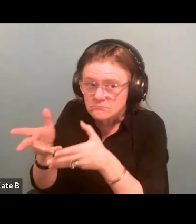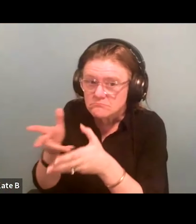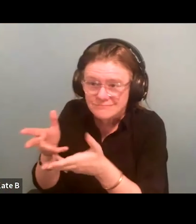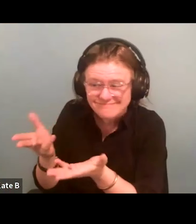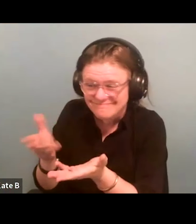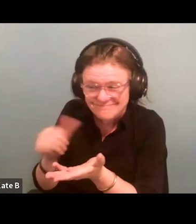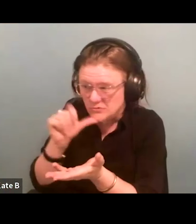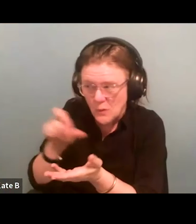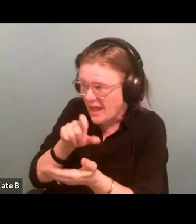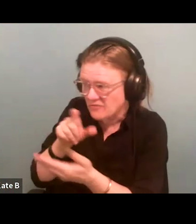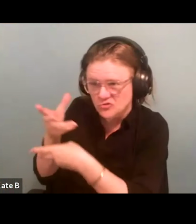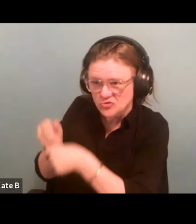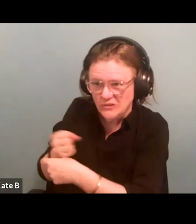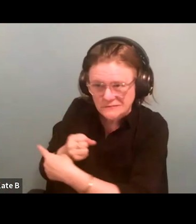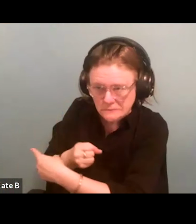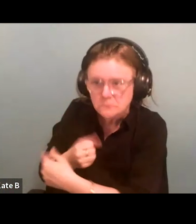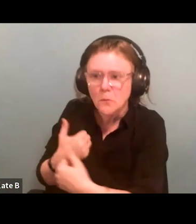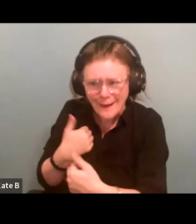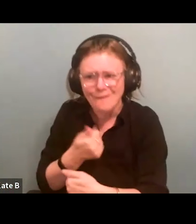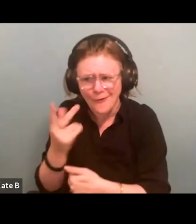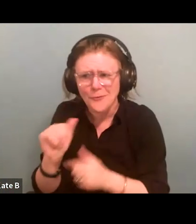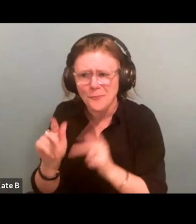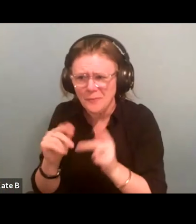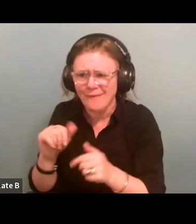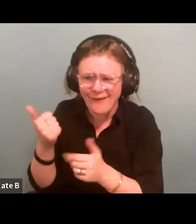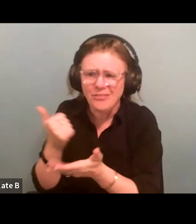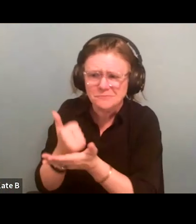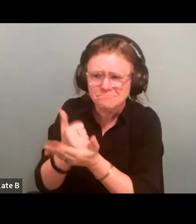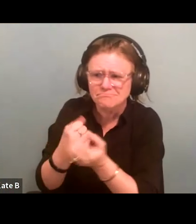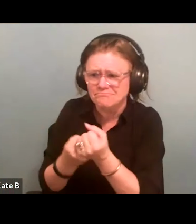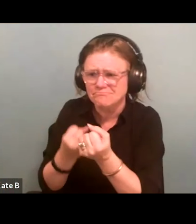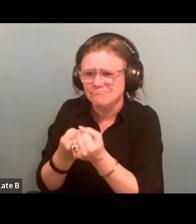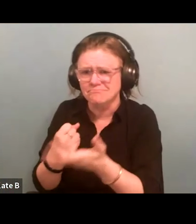have to rely on just one person or at least let them know